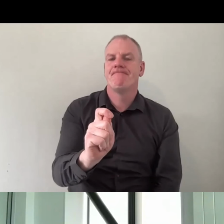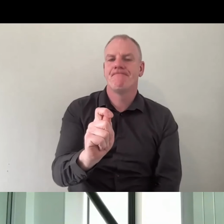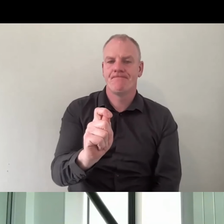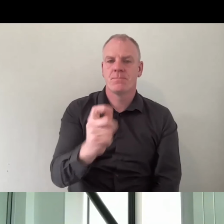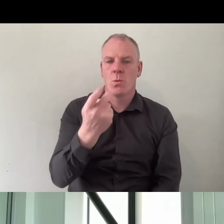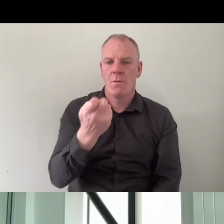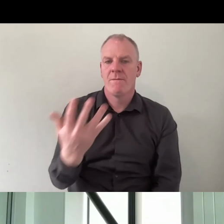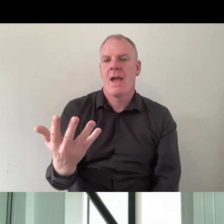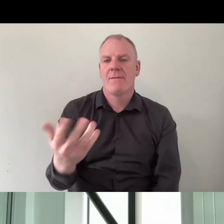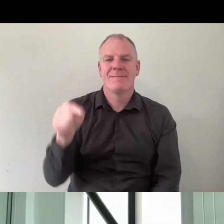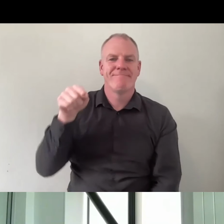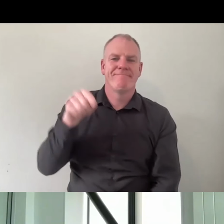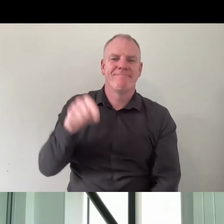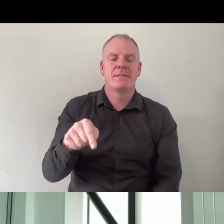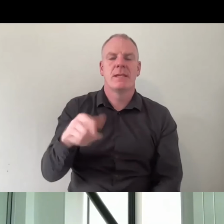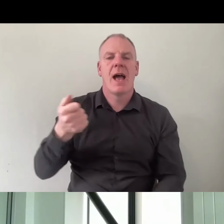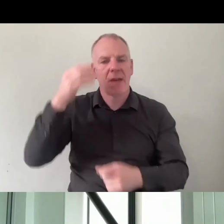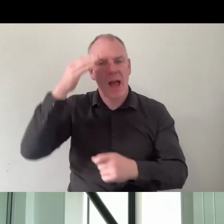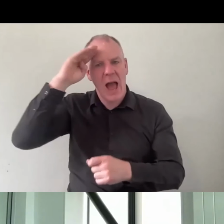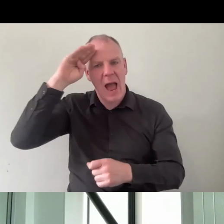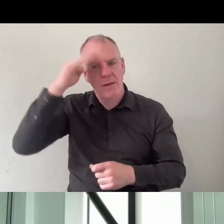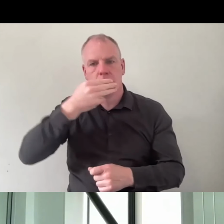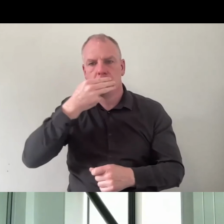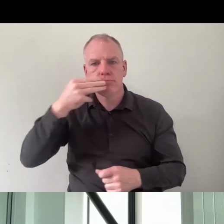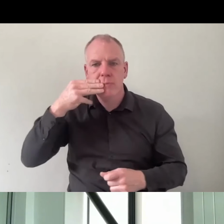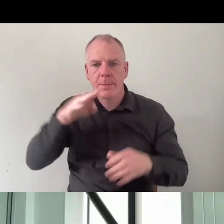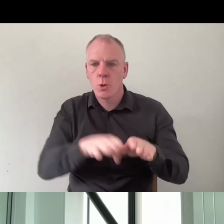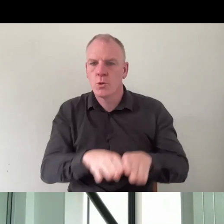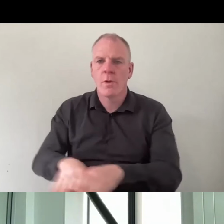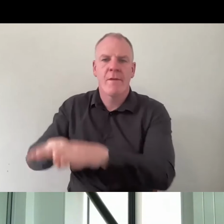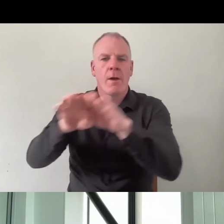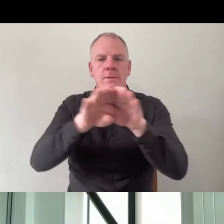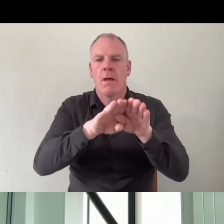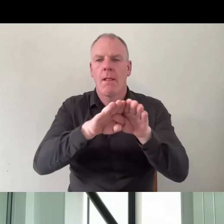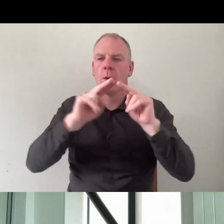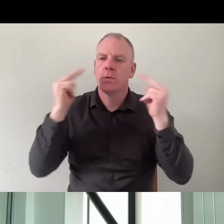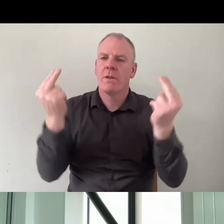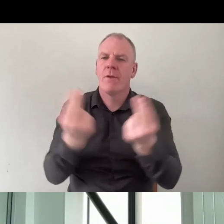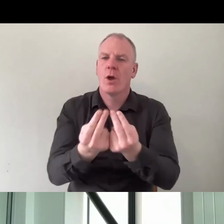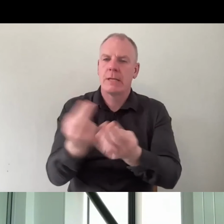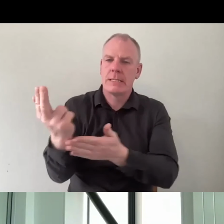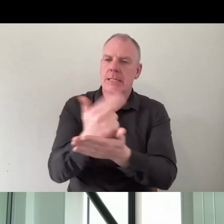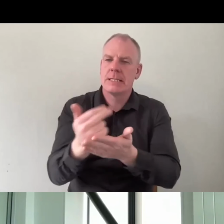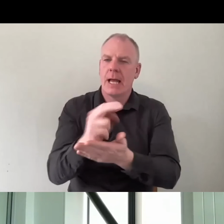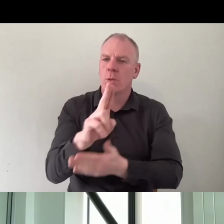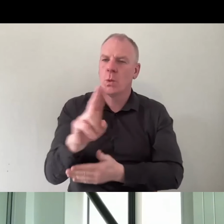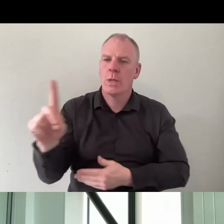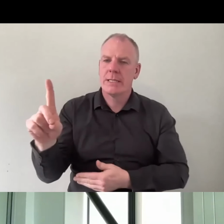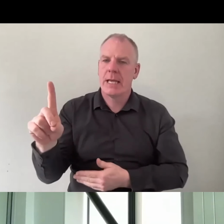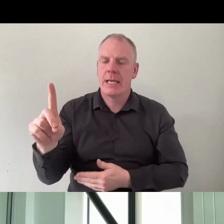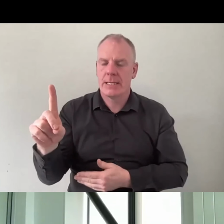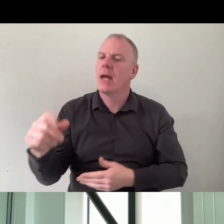which lays down Ireland's commitment to a Universal Design approach, which is further considered in the NDIS.